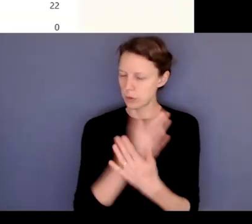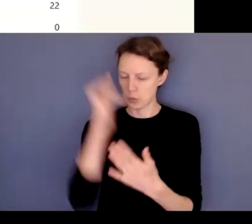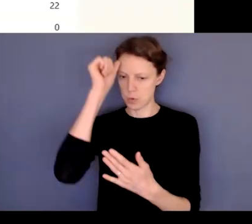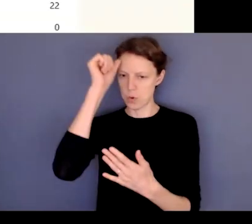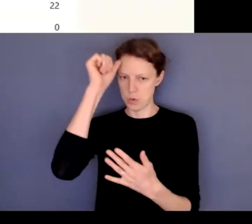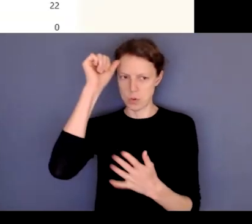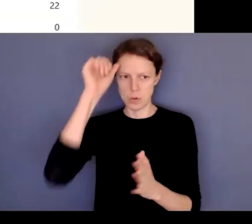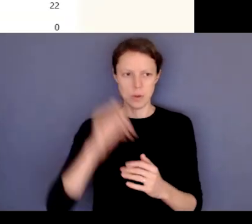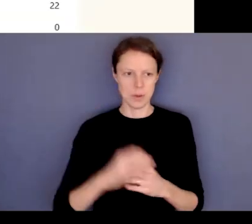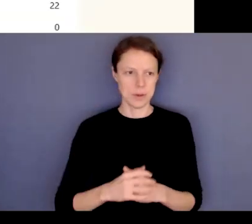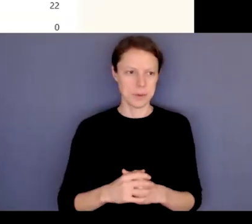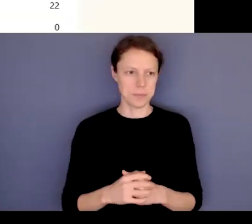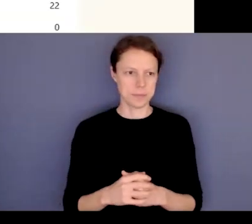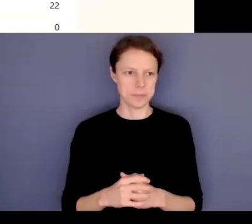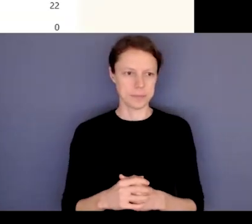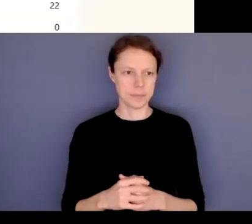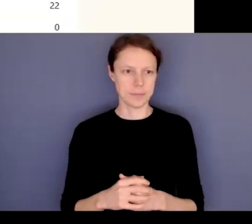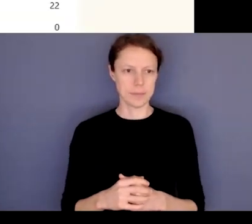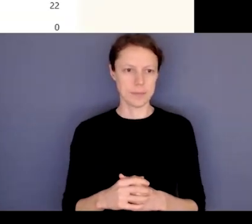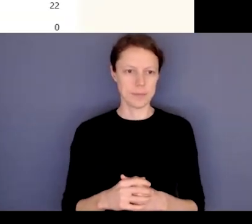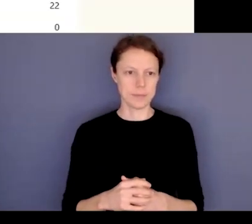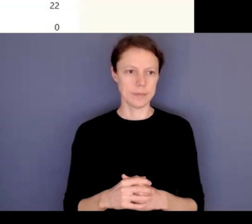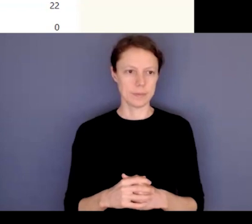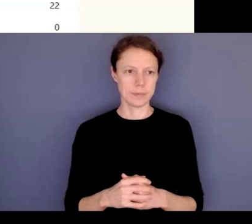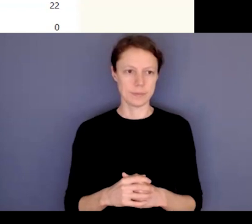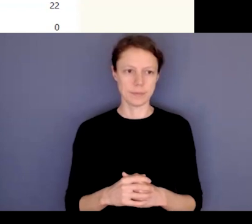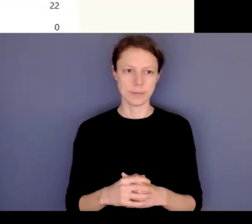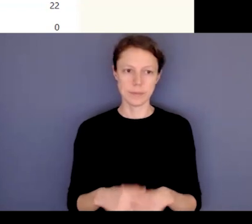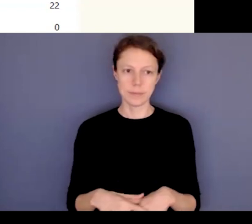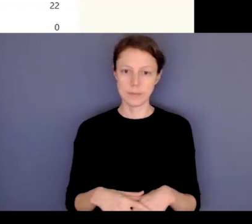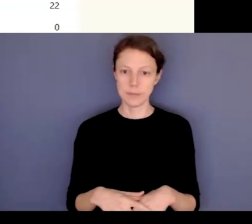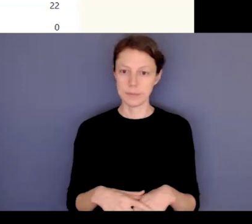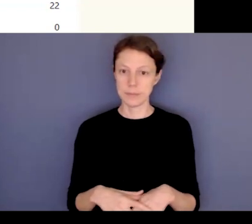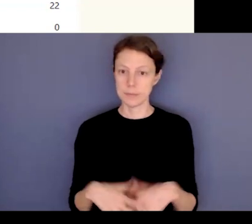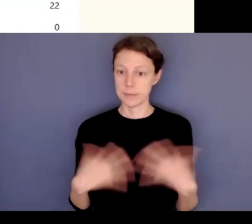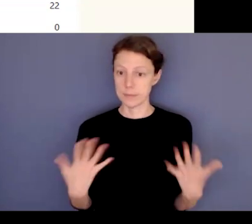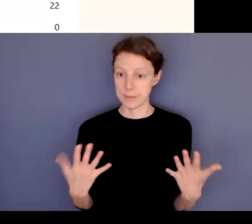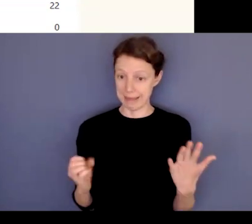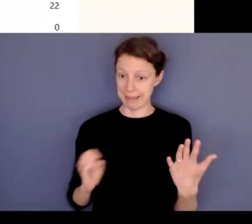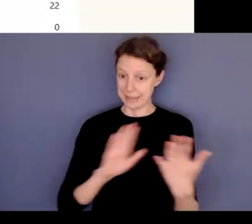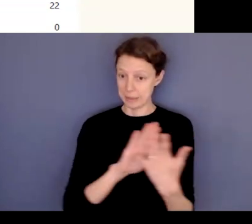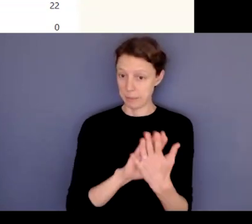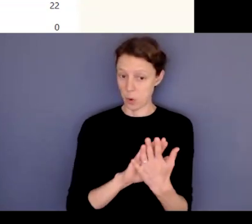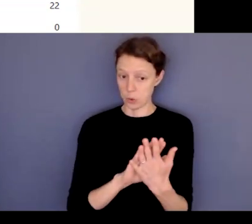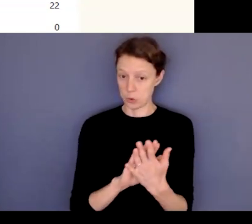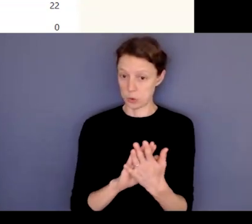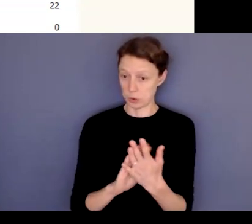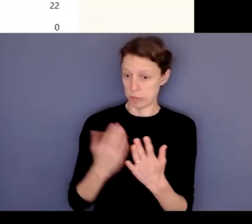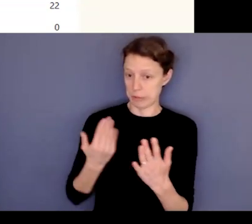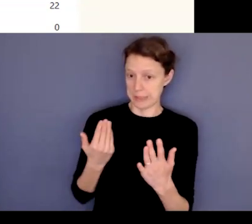here an example of that trial and error. This post here, we posted it recently, is far and away our most liked post ever,